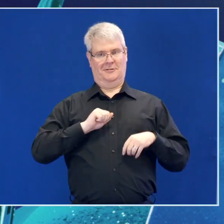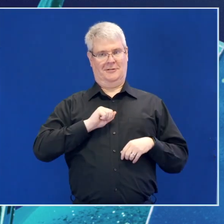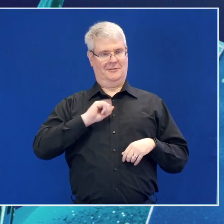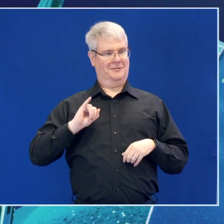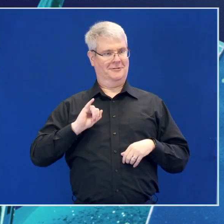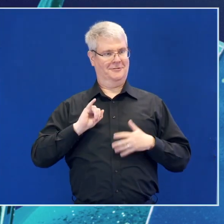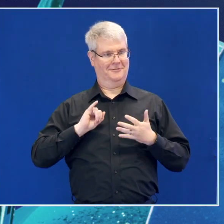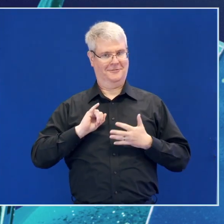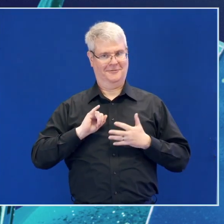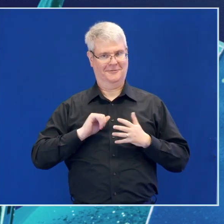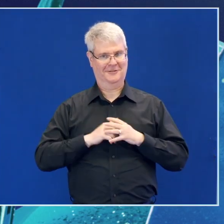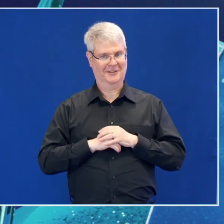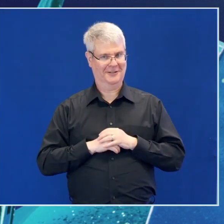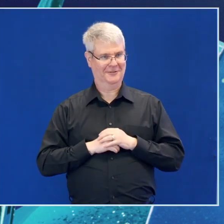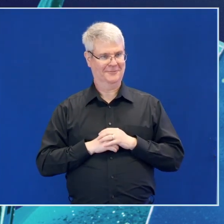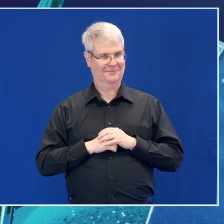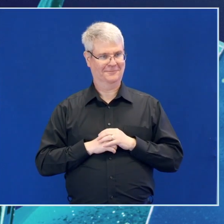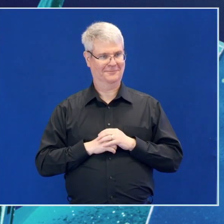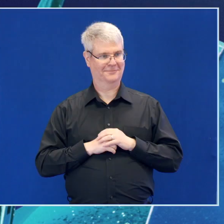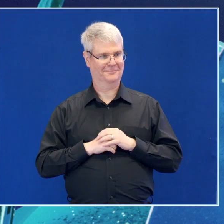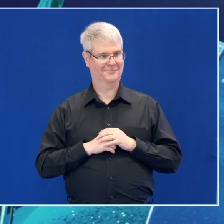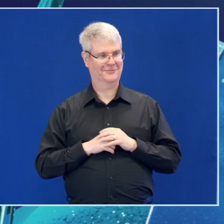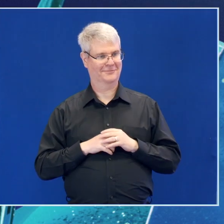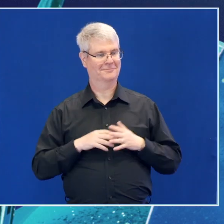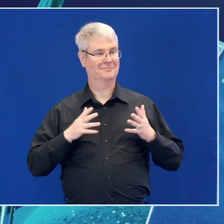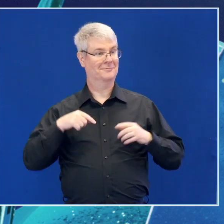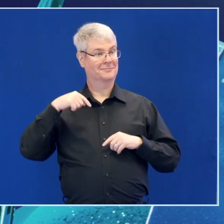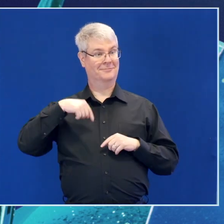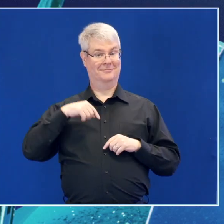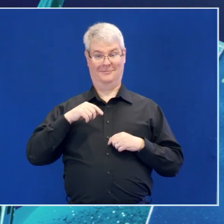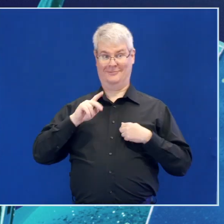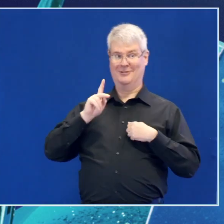So what really energizes me is being at the intersection